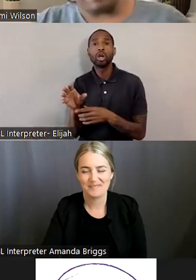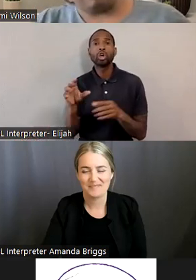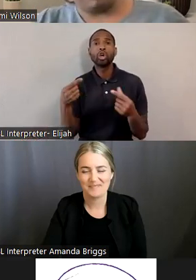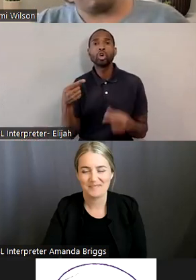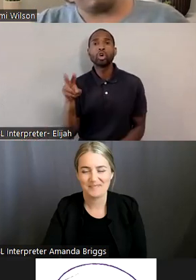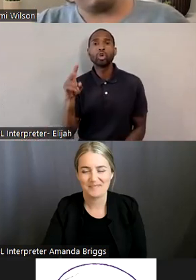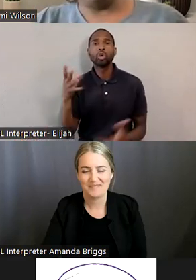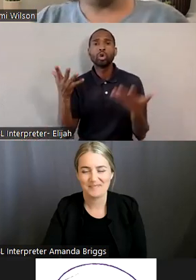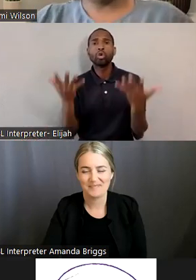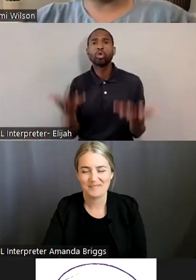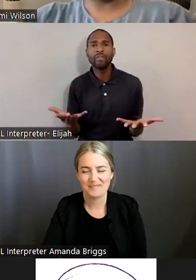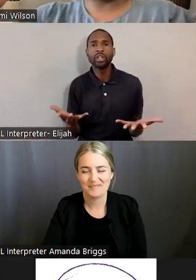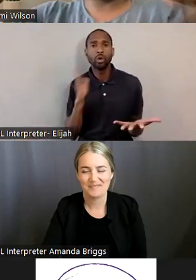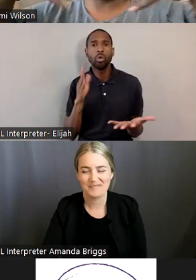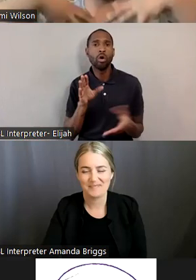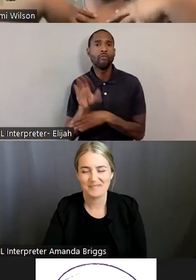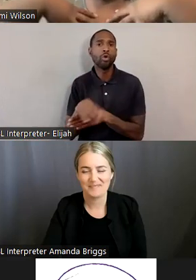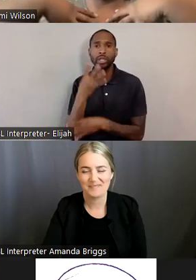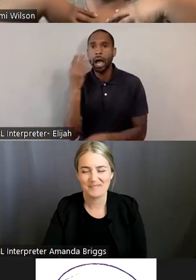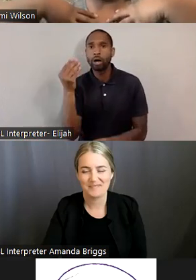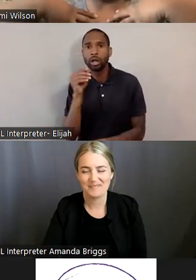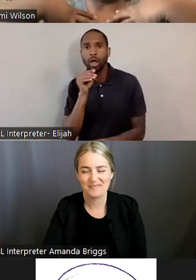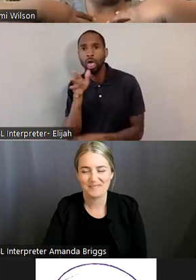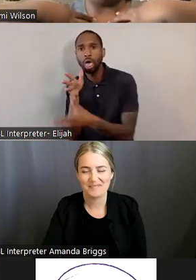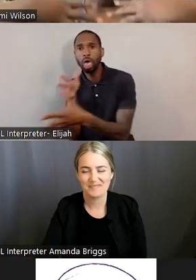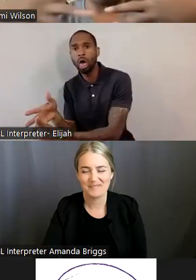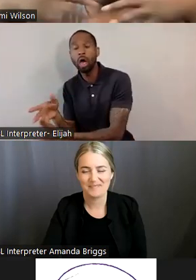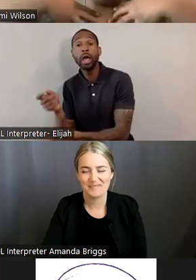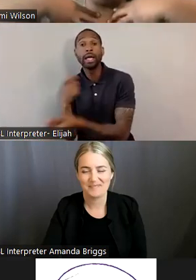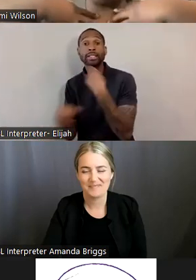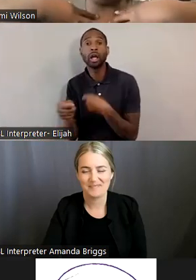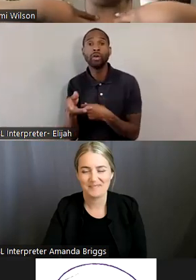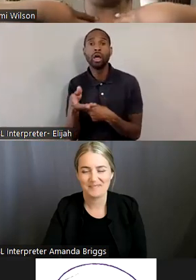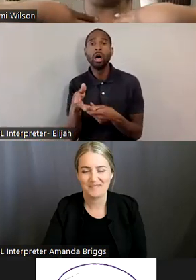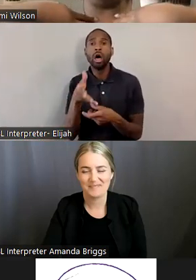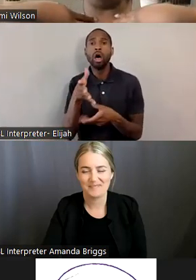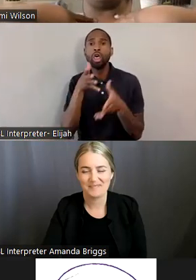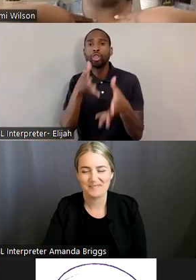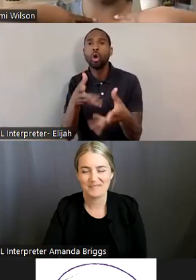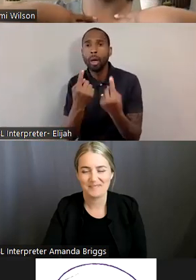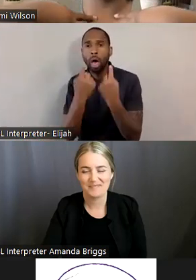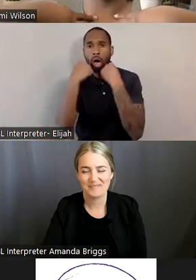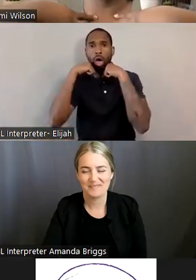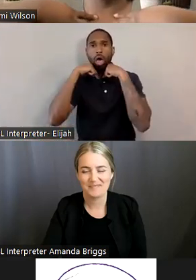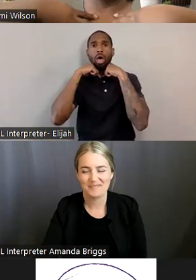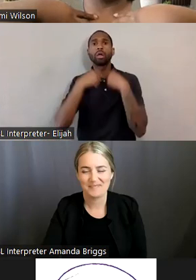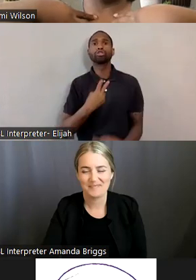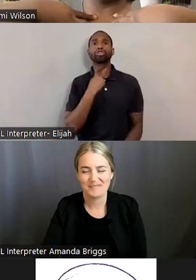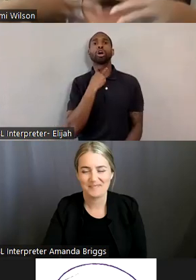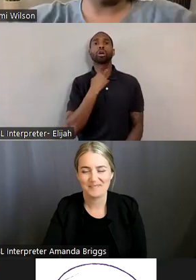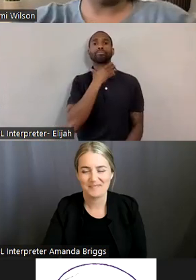out of their mouth. As opposed to them aspirating it, breathing it into their lungs and potentially